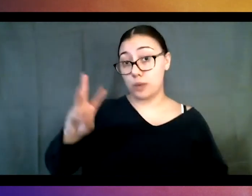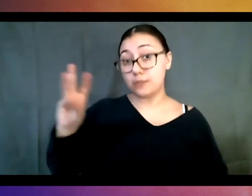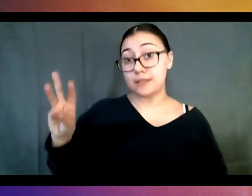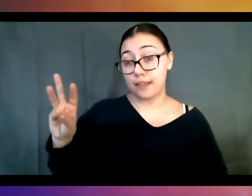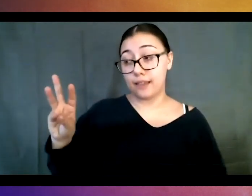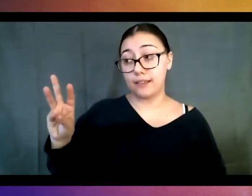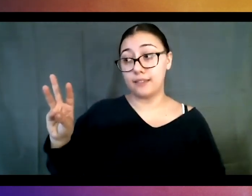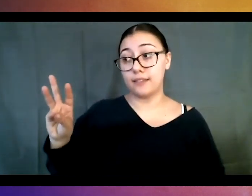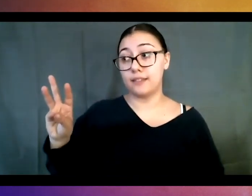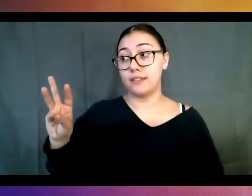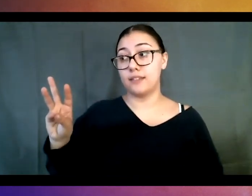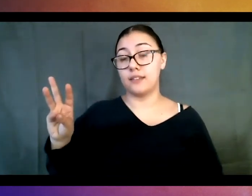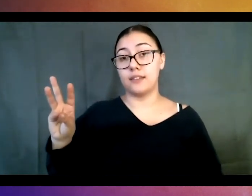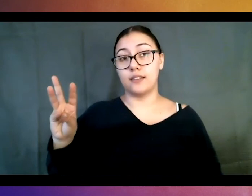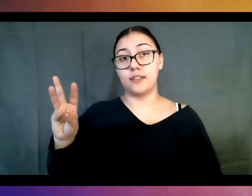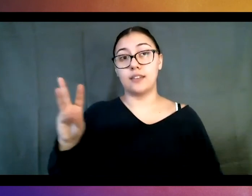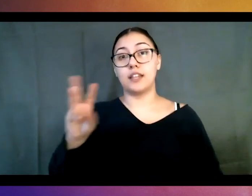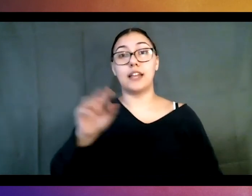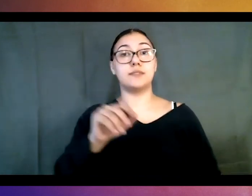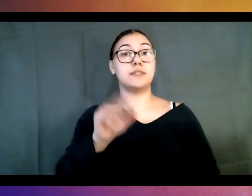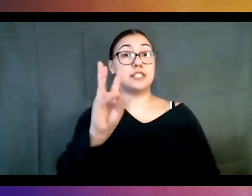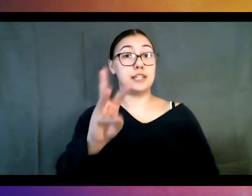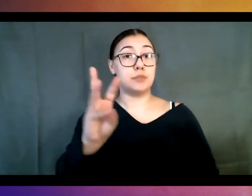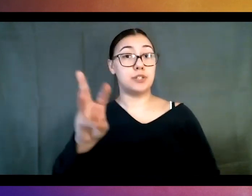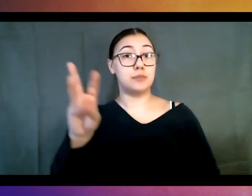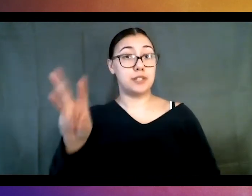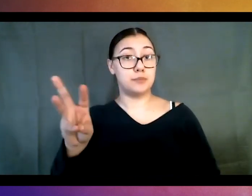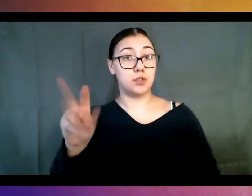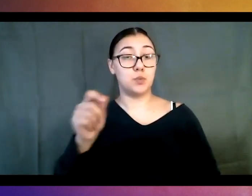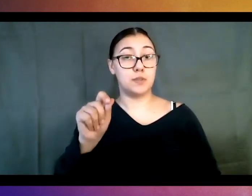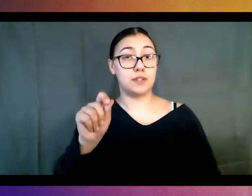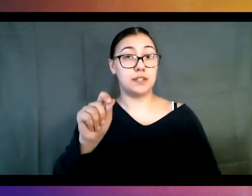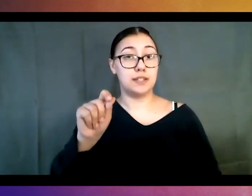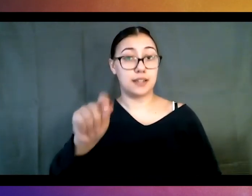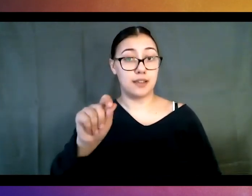at www.CambrigeMA.g ov/departments/H umanRightsCommission.